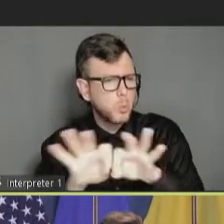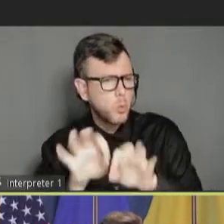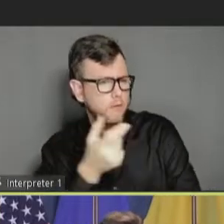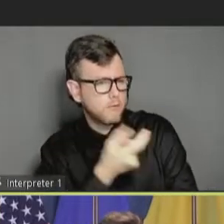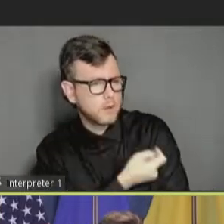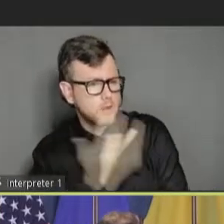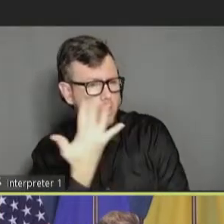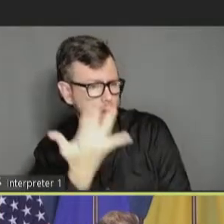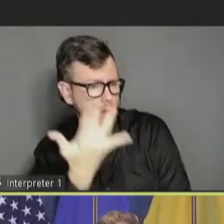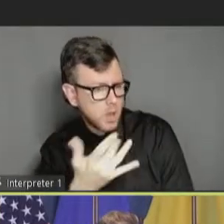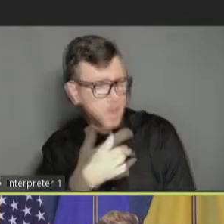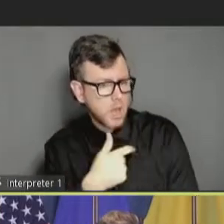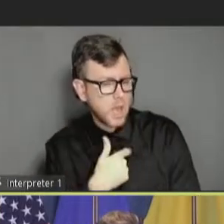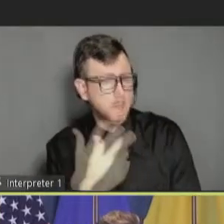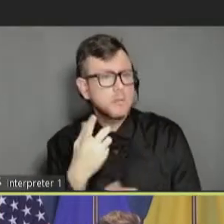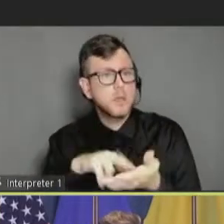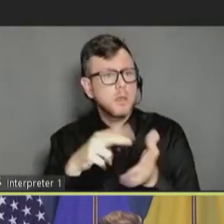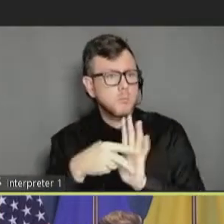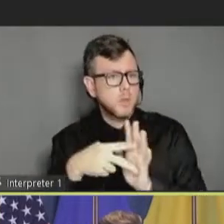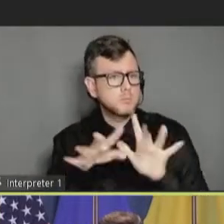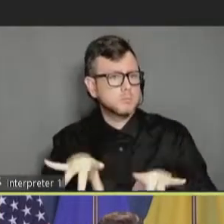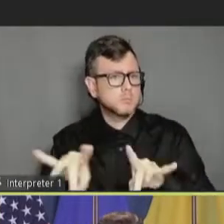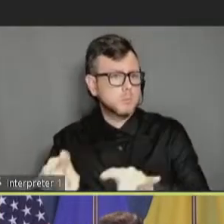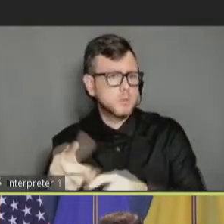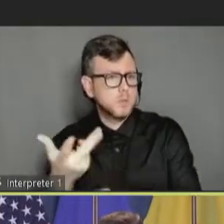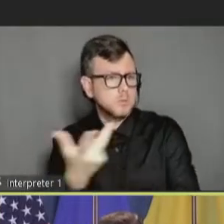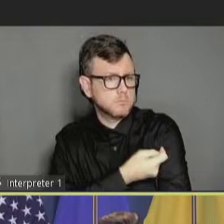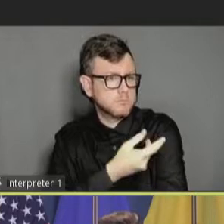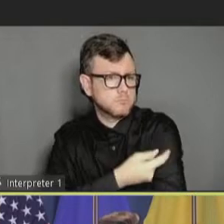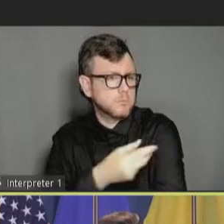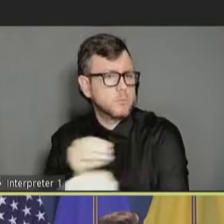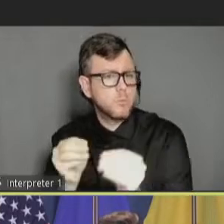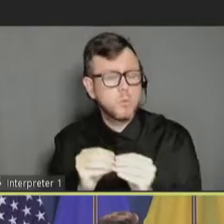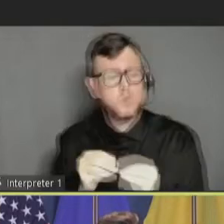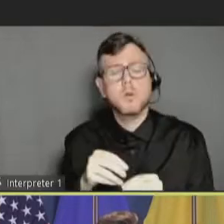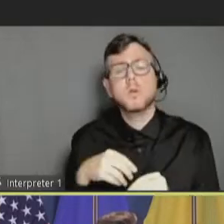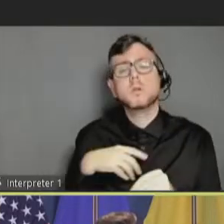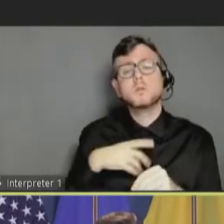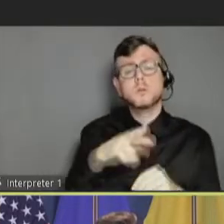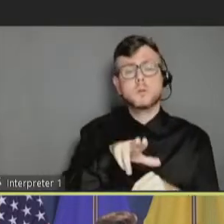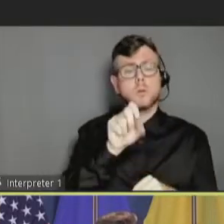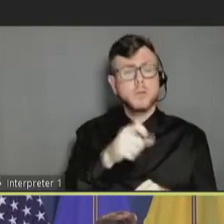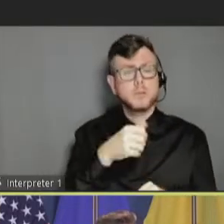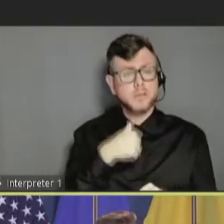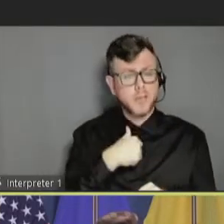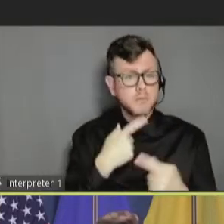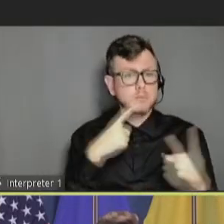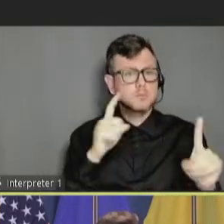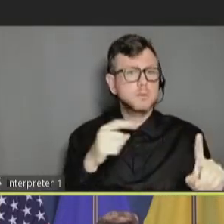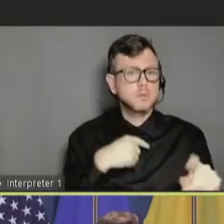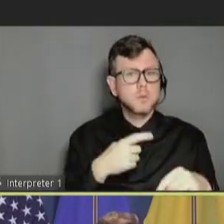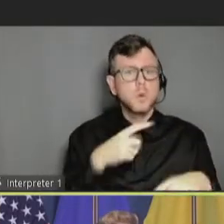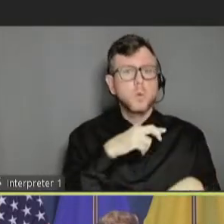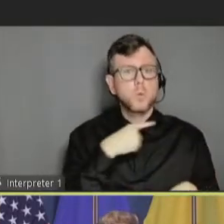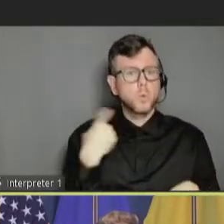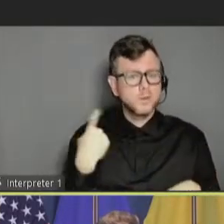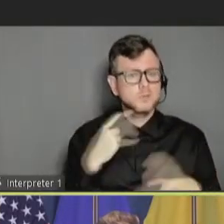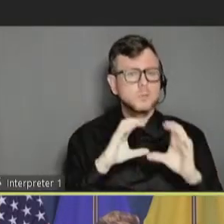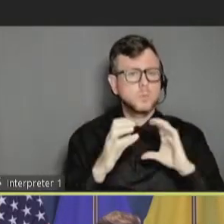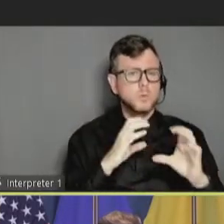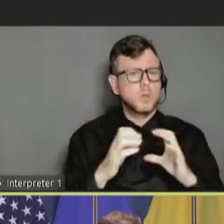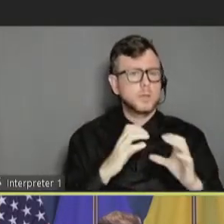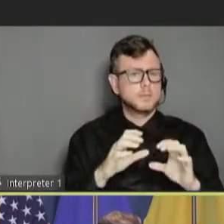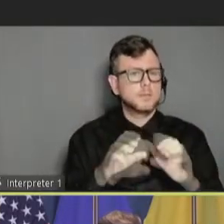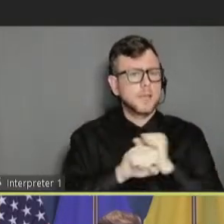improving uptake. The U.S. has had successful risk communication campaigns in the past, for instance,